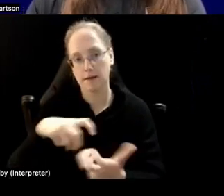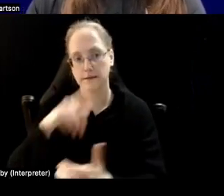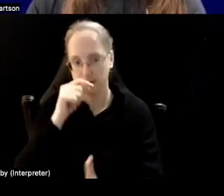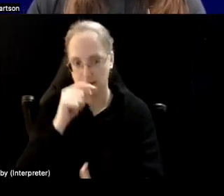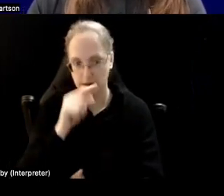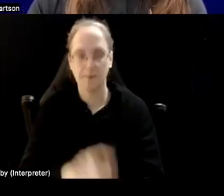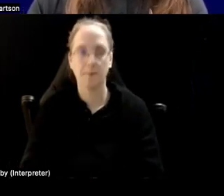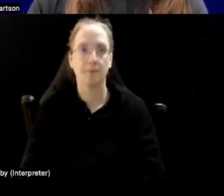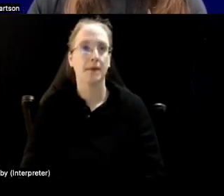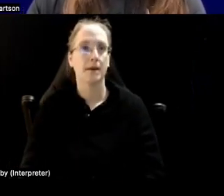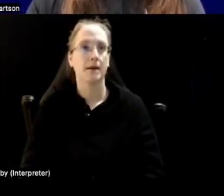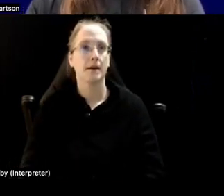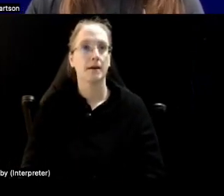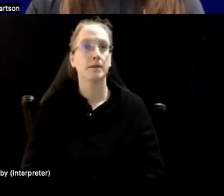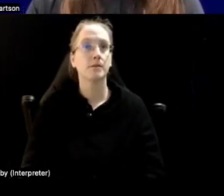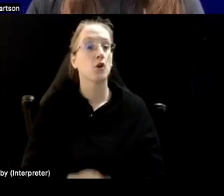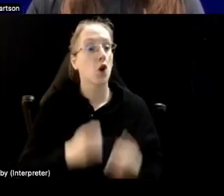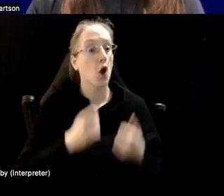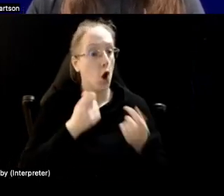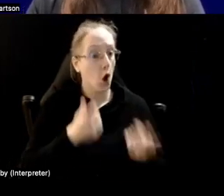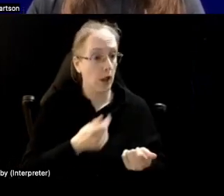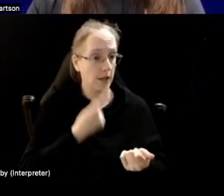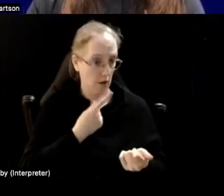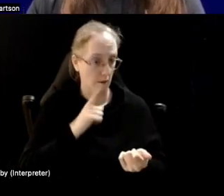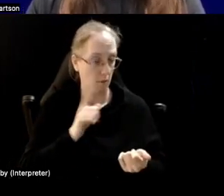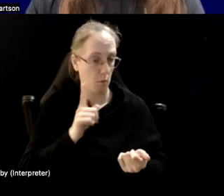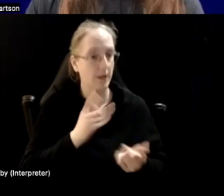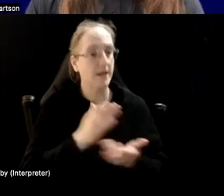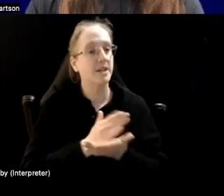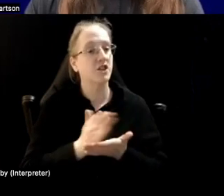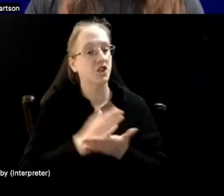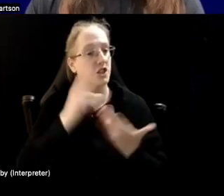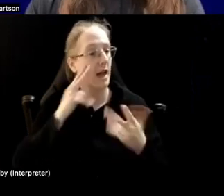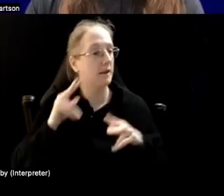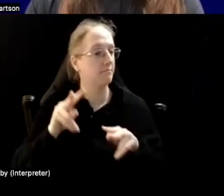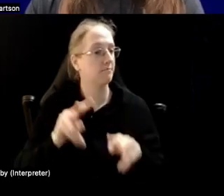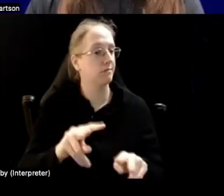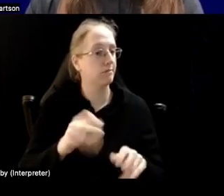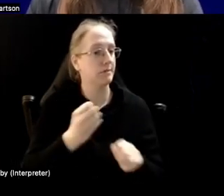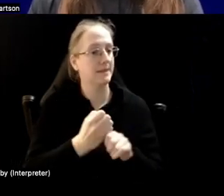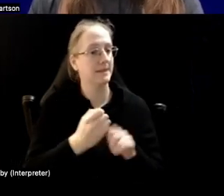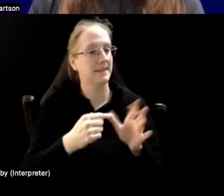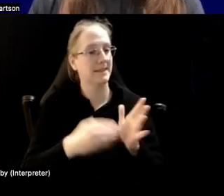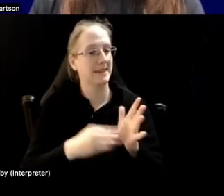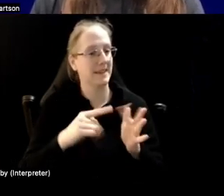joint attention is what we call shared "gaze". I put “gaze” in inverted commas